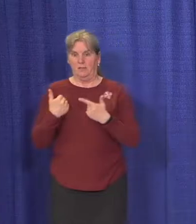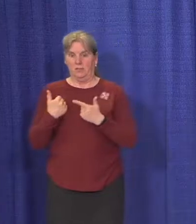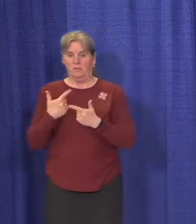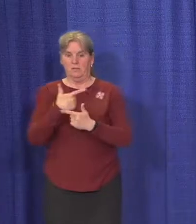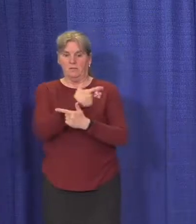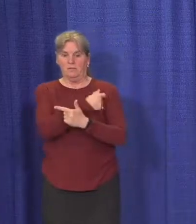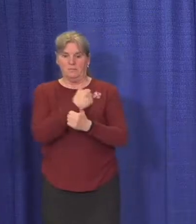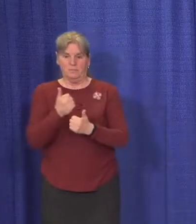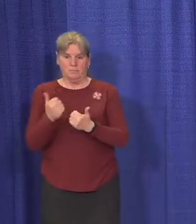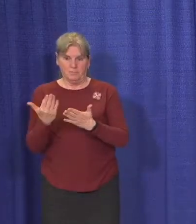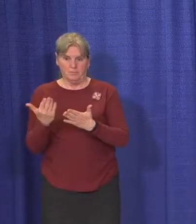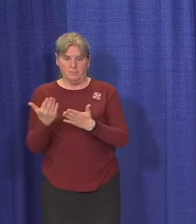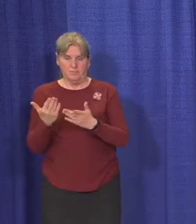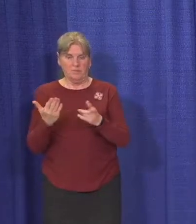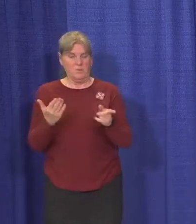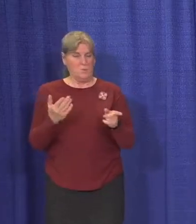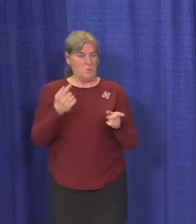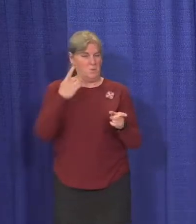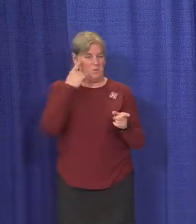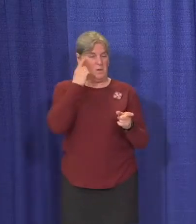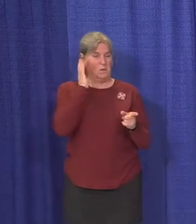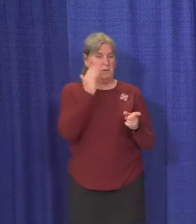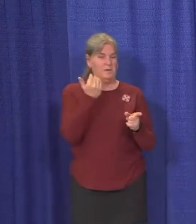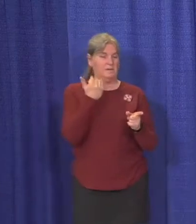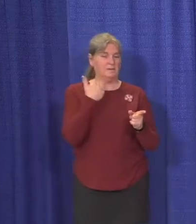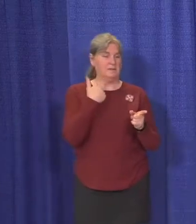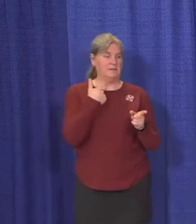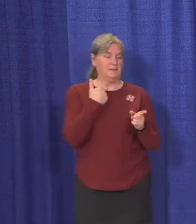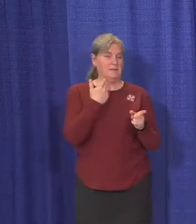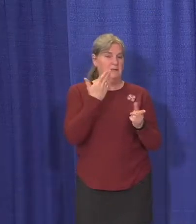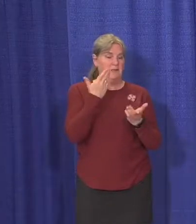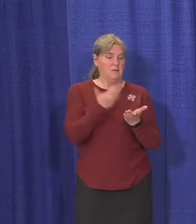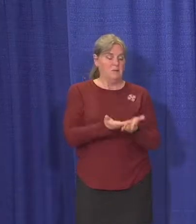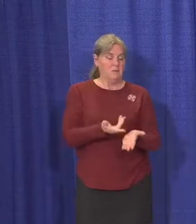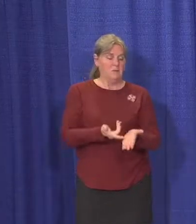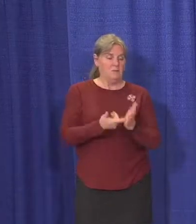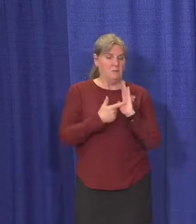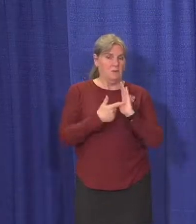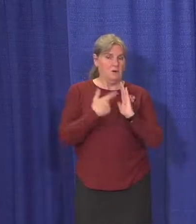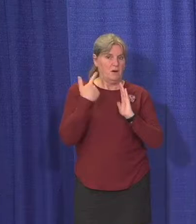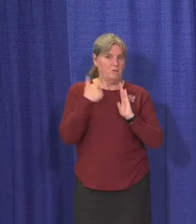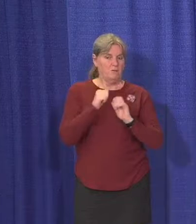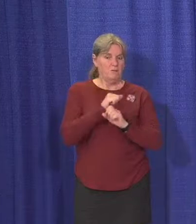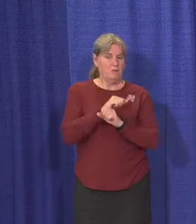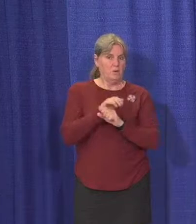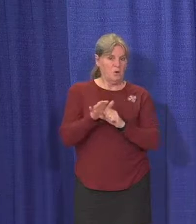wondering as the youth cohort as vaccinated do you anticipate we will see restrictions or